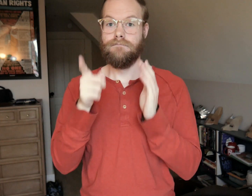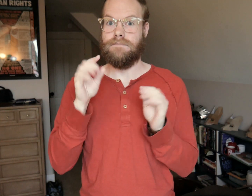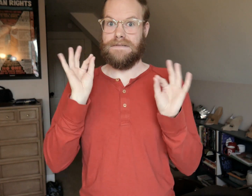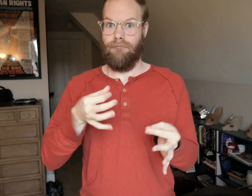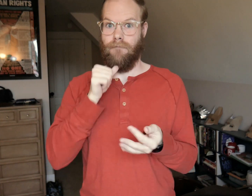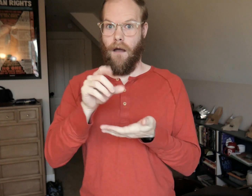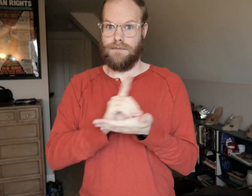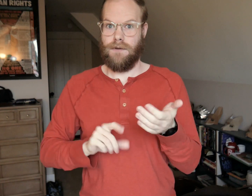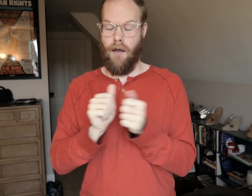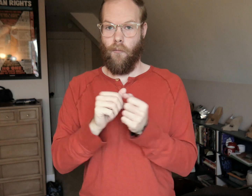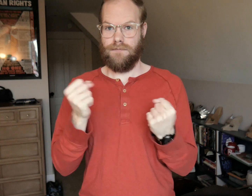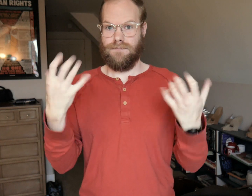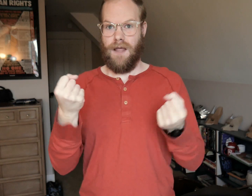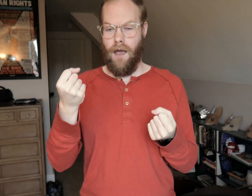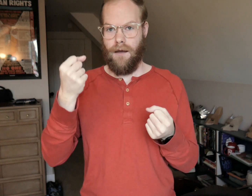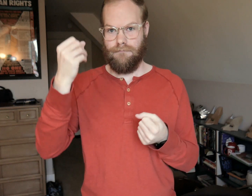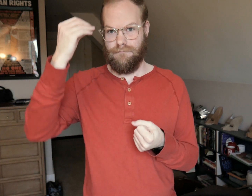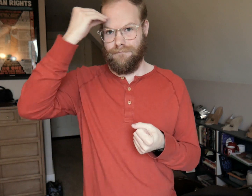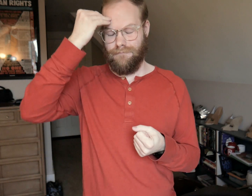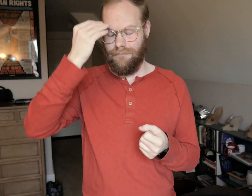It was definitely not designed with signing in mind!